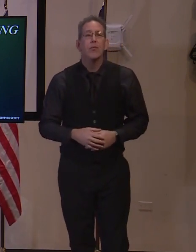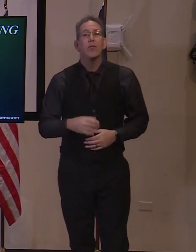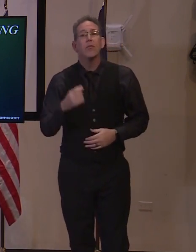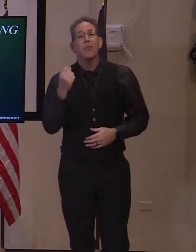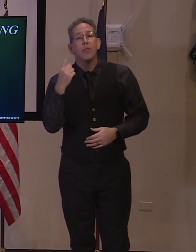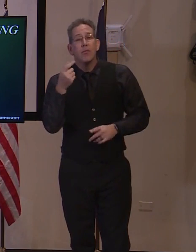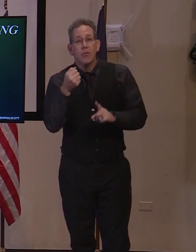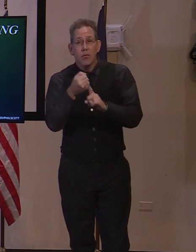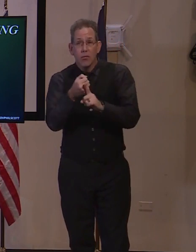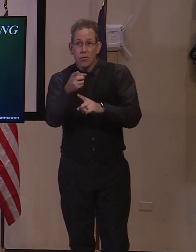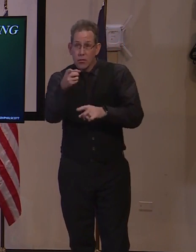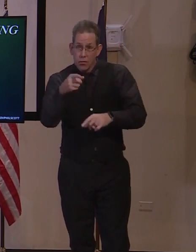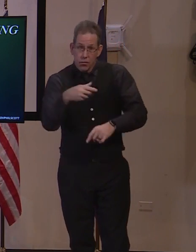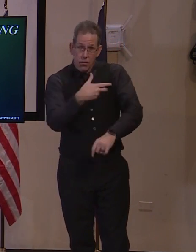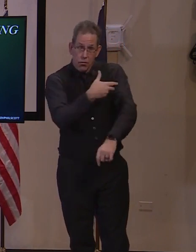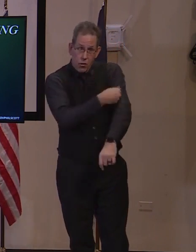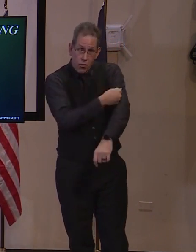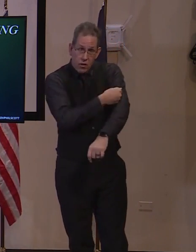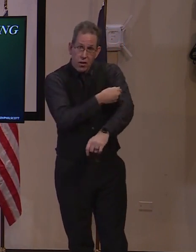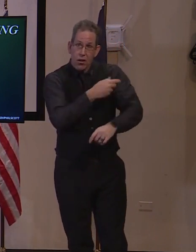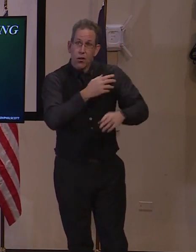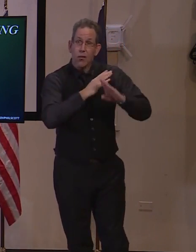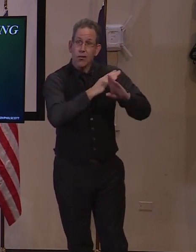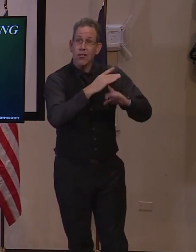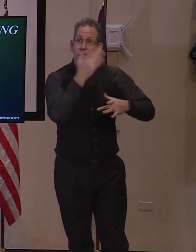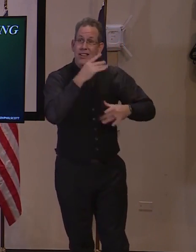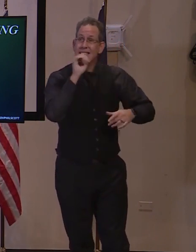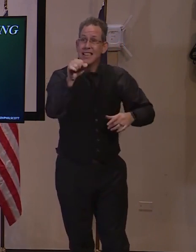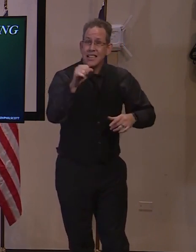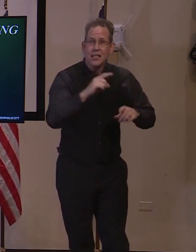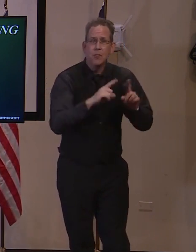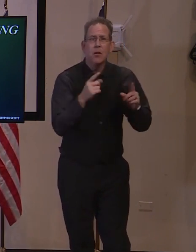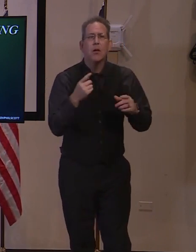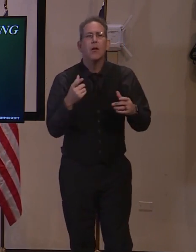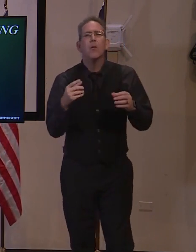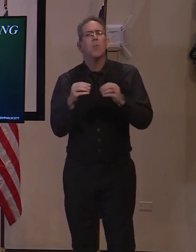in the first place. Their primary function is to prevent severe illness,